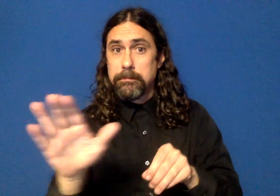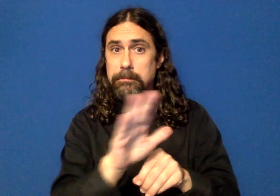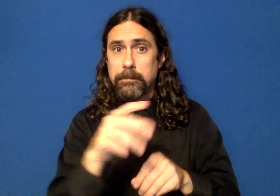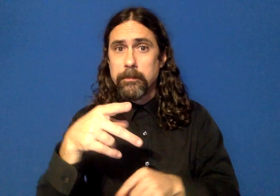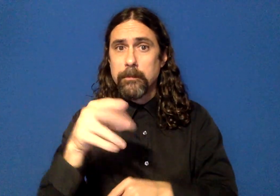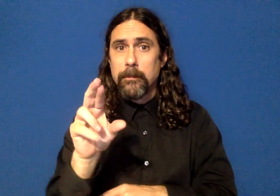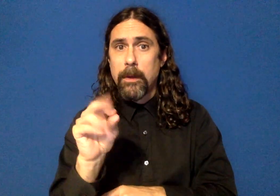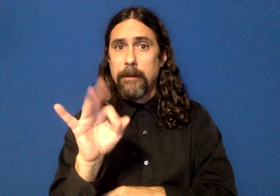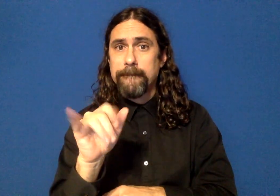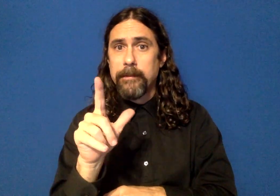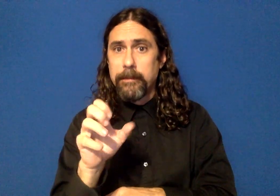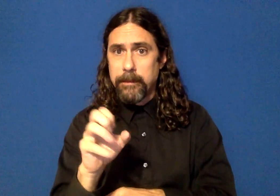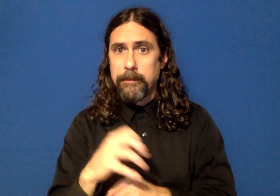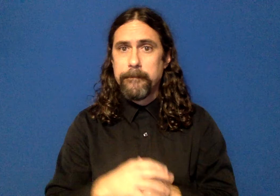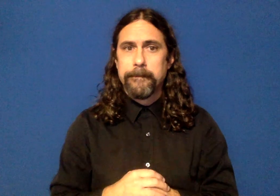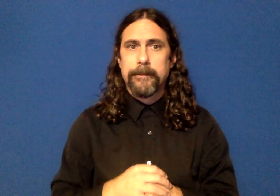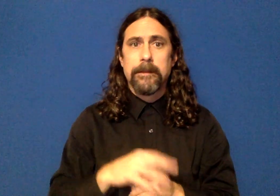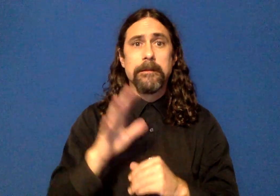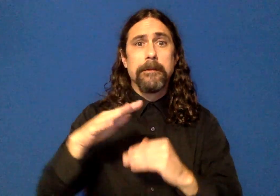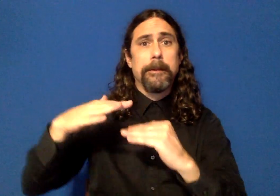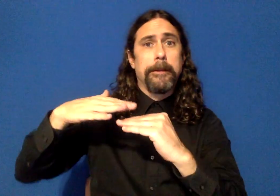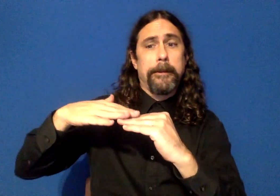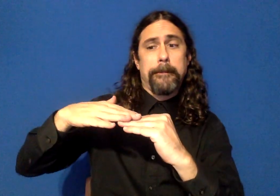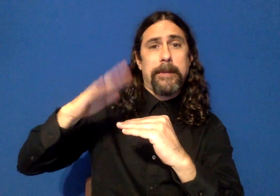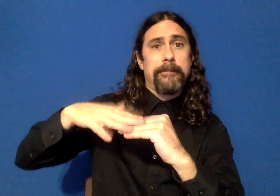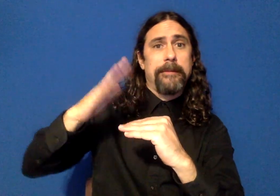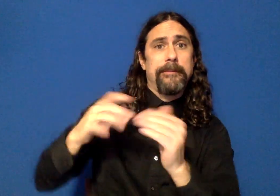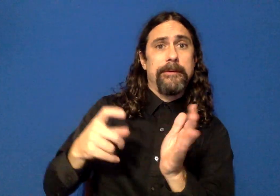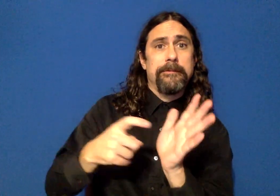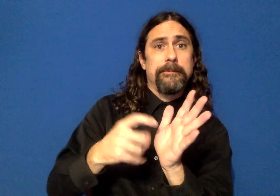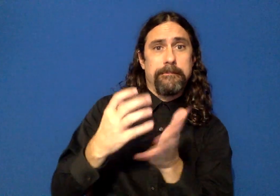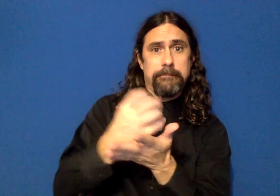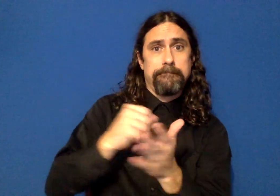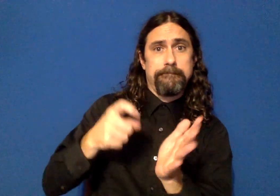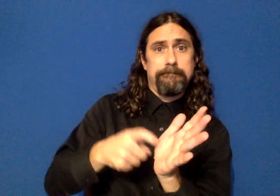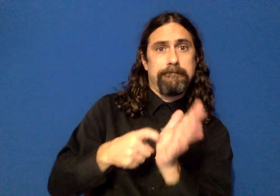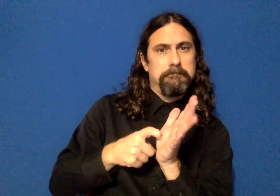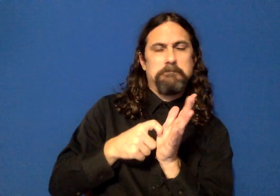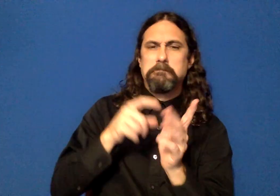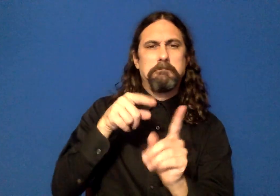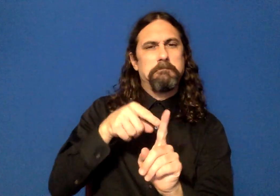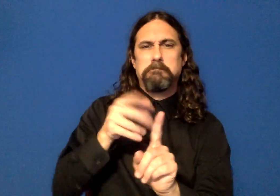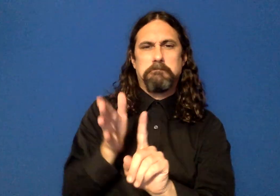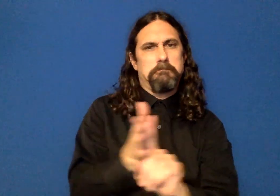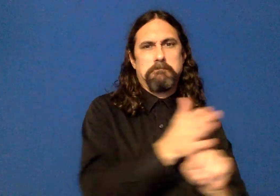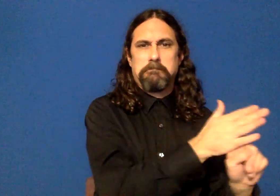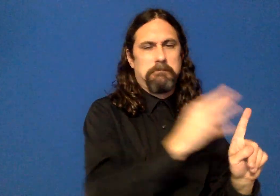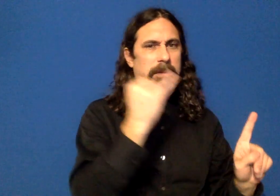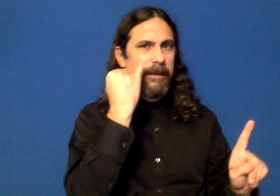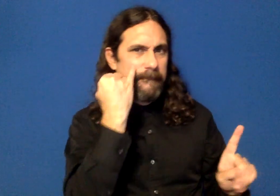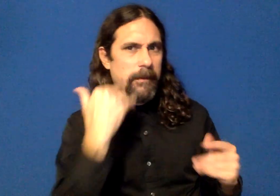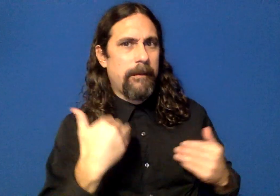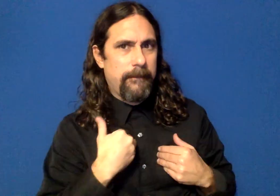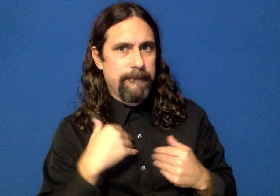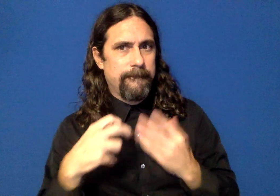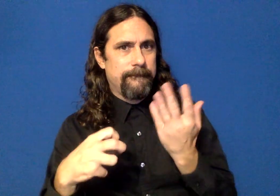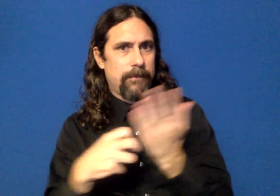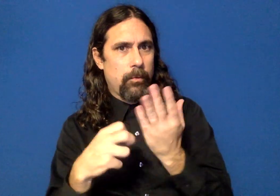Minimum income requirements do not apply if you have a voucher or a rental subsidy. However,